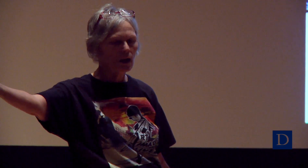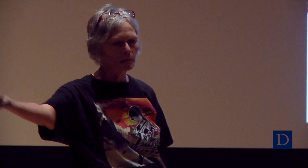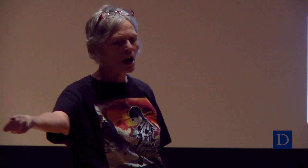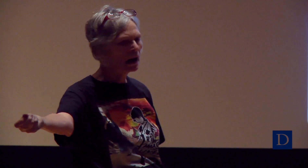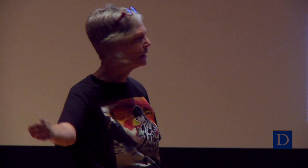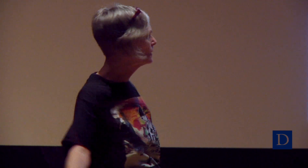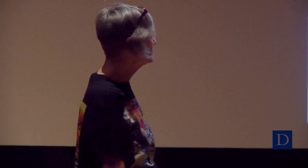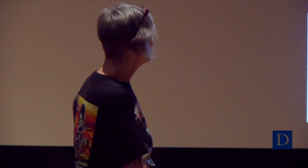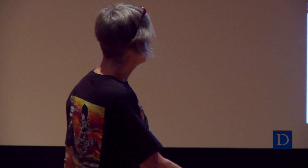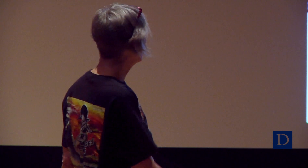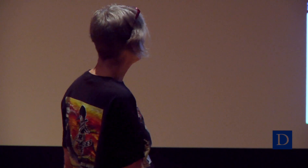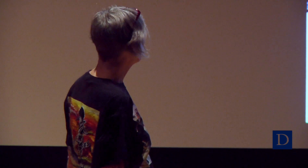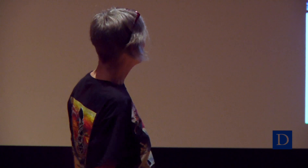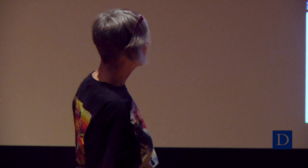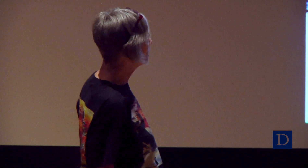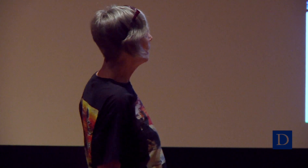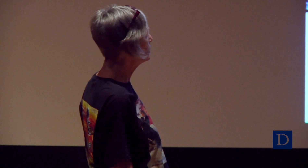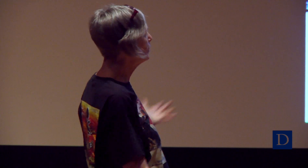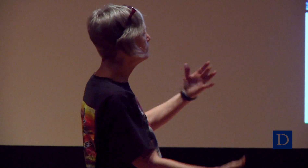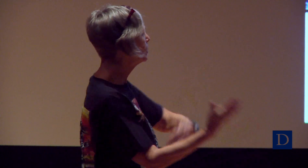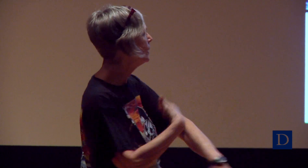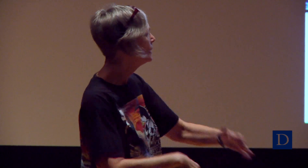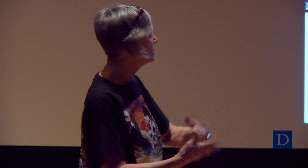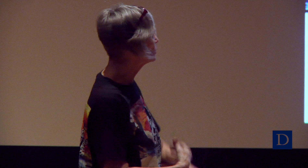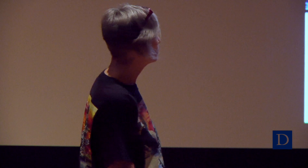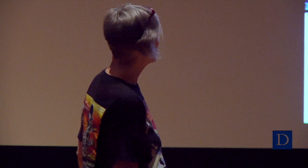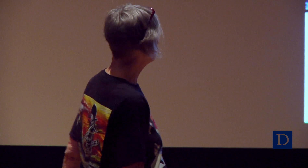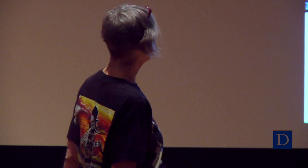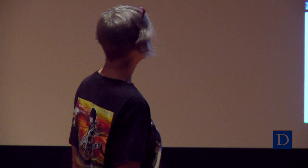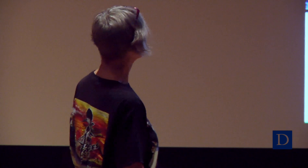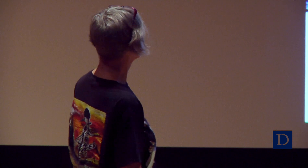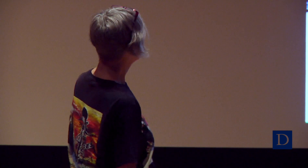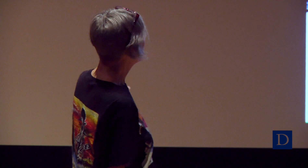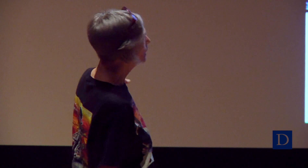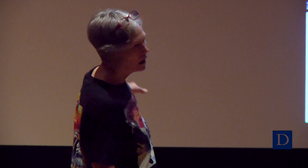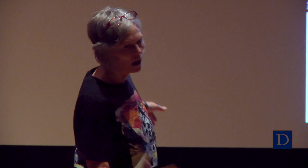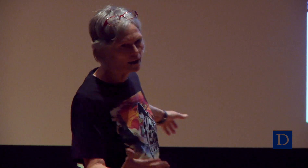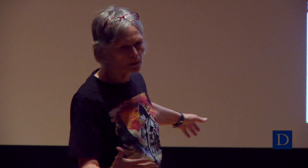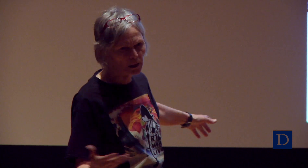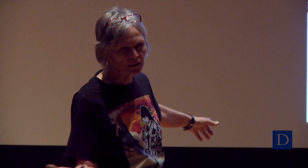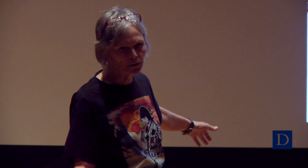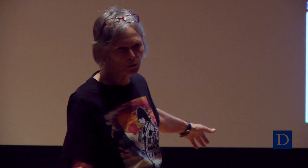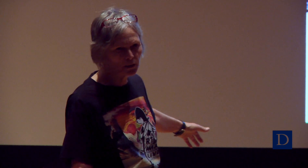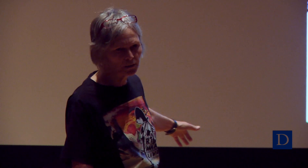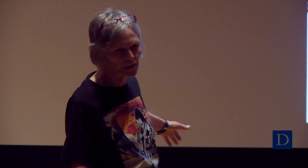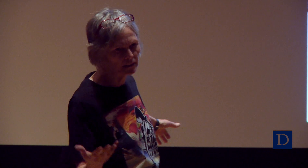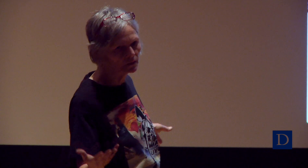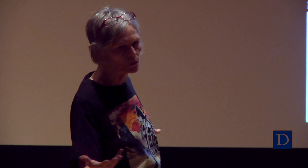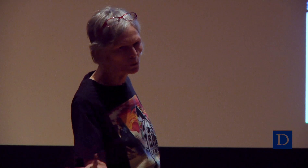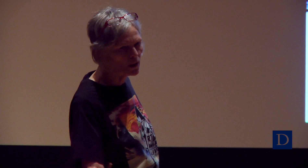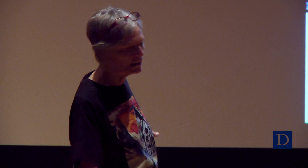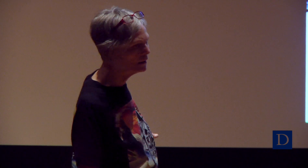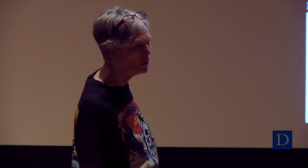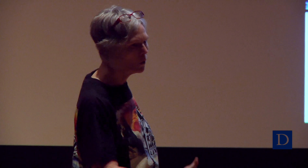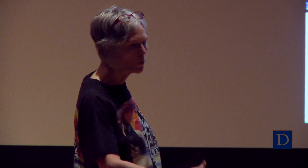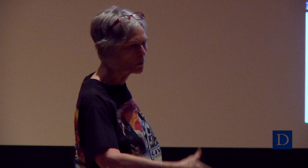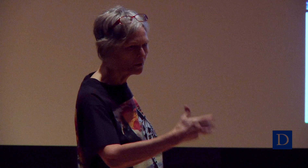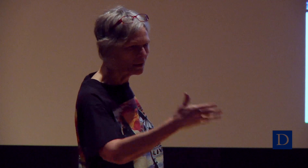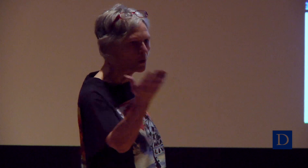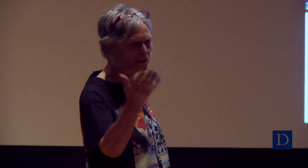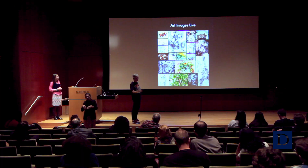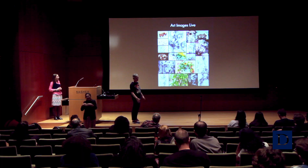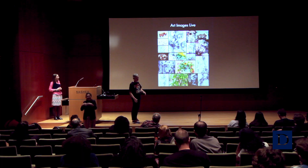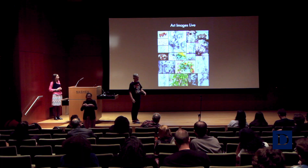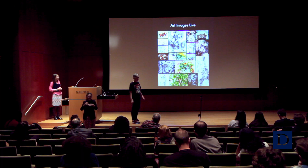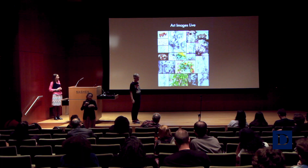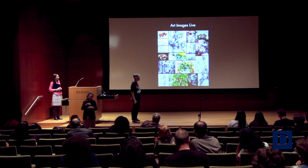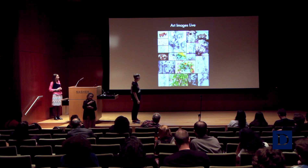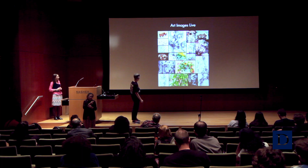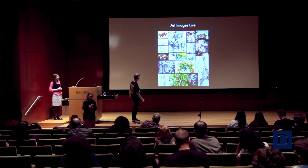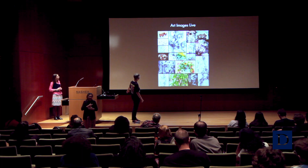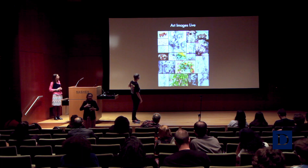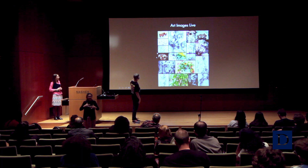I’m hired sometimes, and other times people just bring me in and hire me to do an event, or a wedding, or a graduation, or whatever.